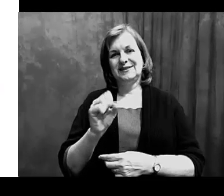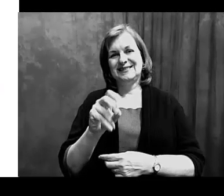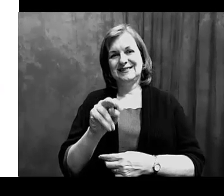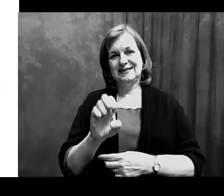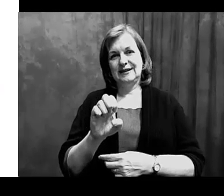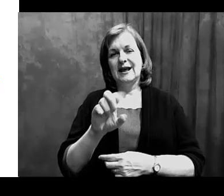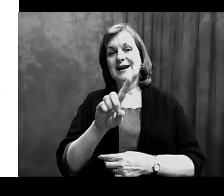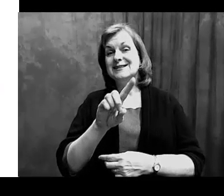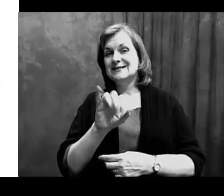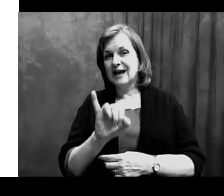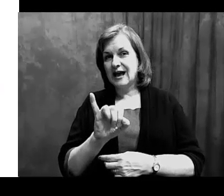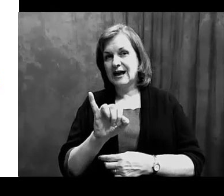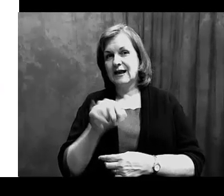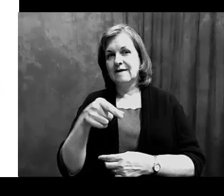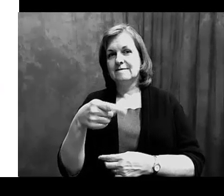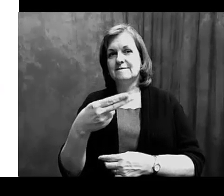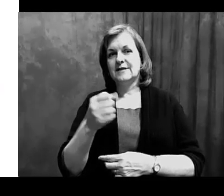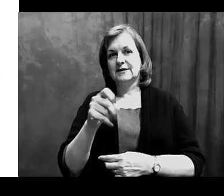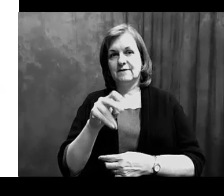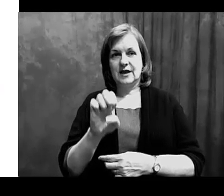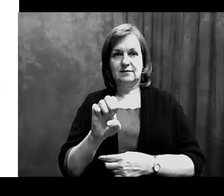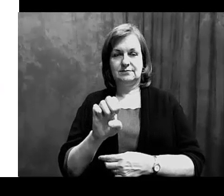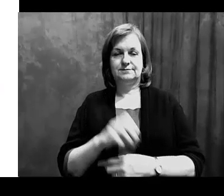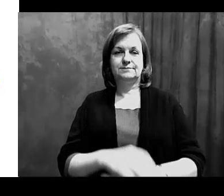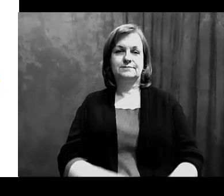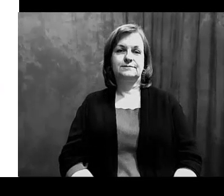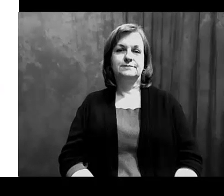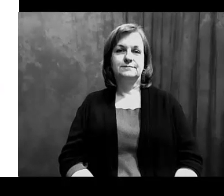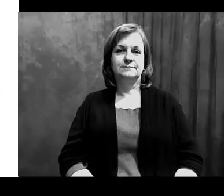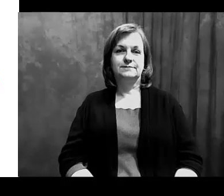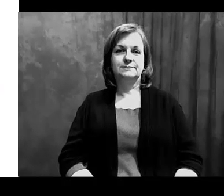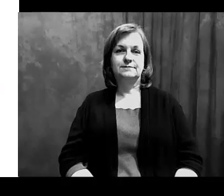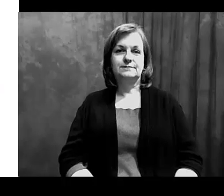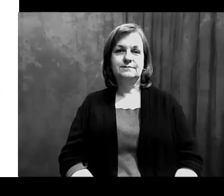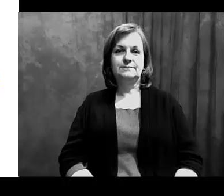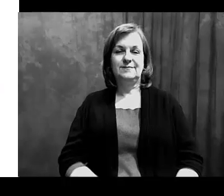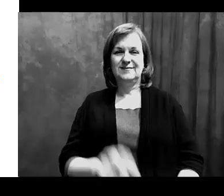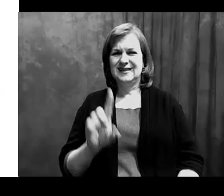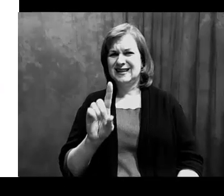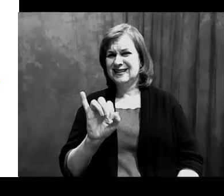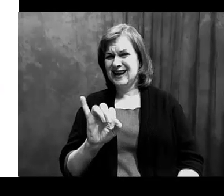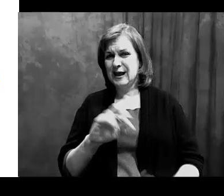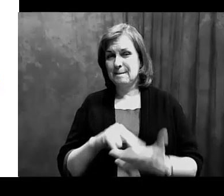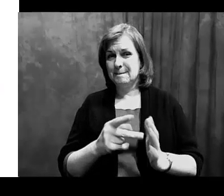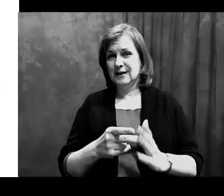is adenosine diphosphate